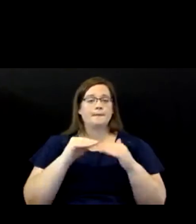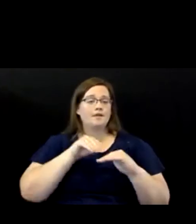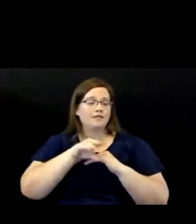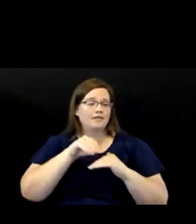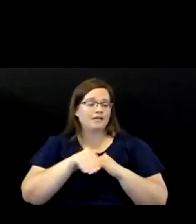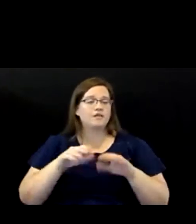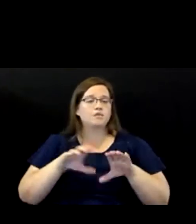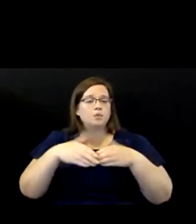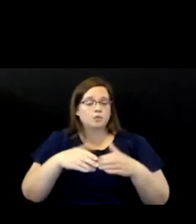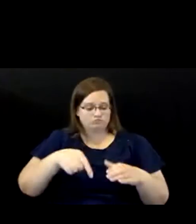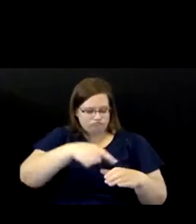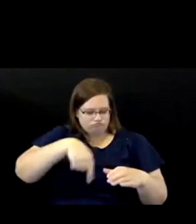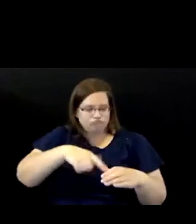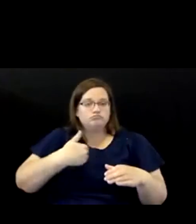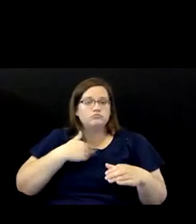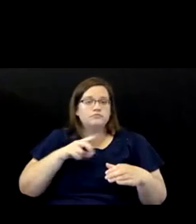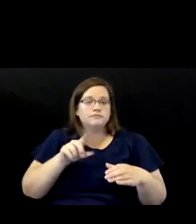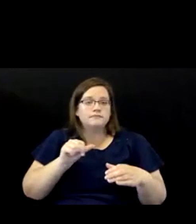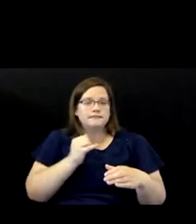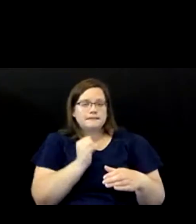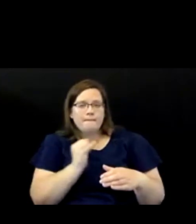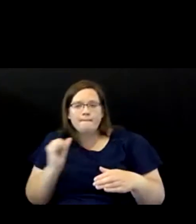people with disabilities who have had similar experiences helping other